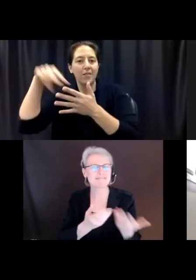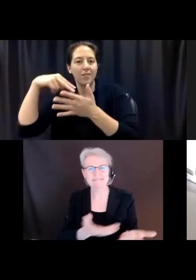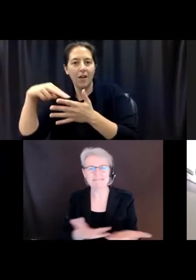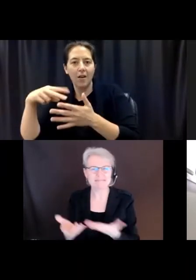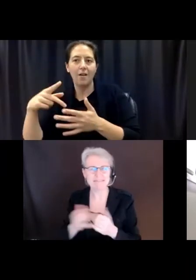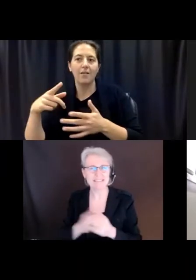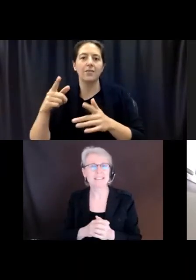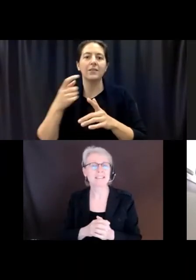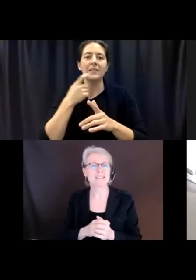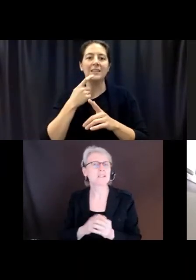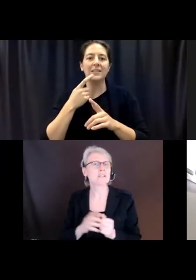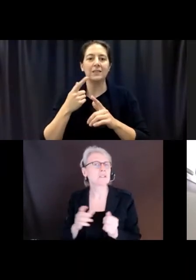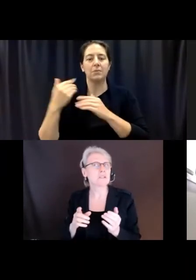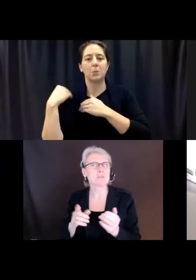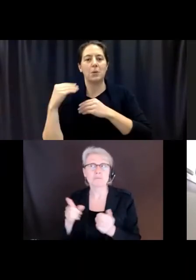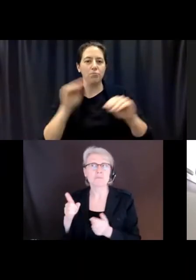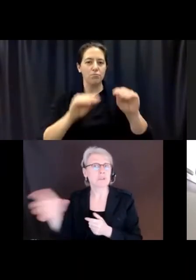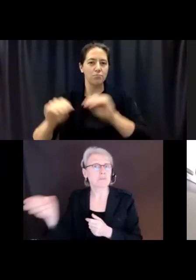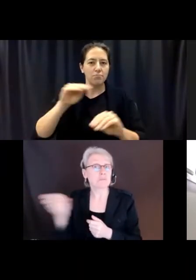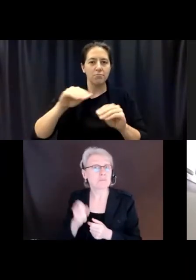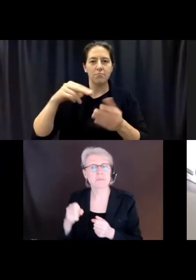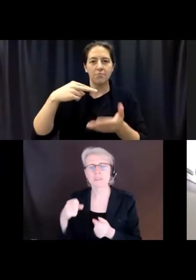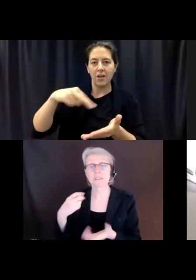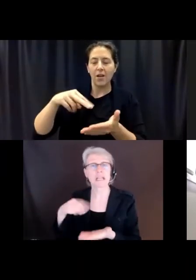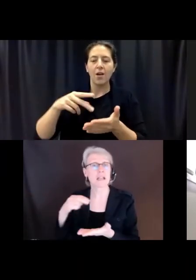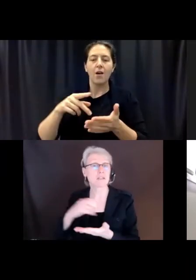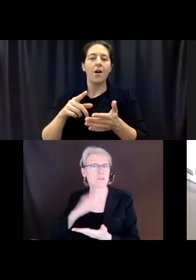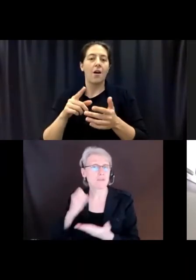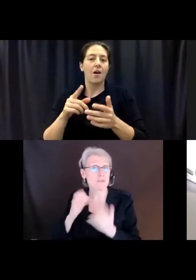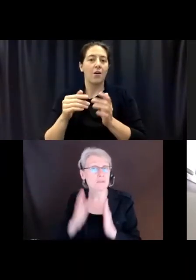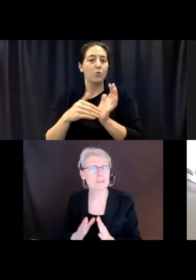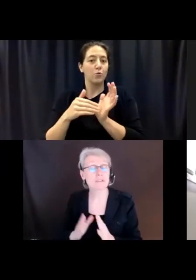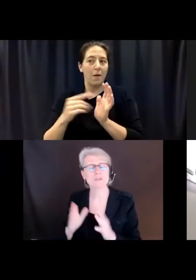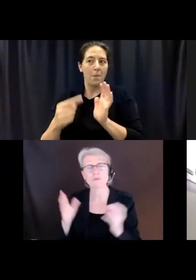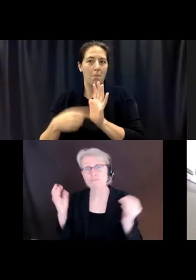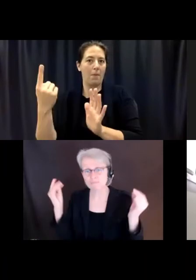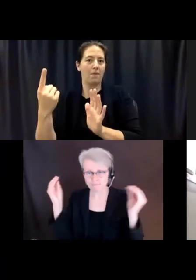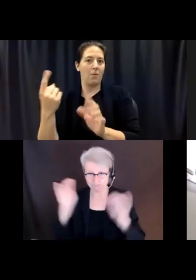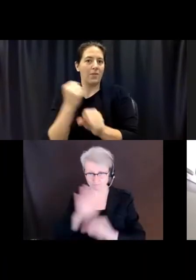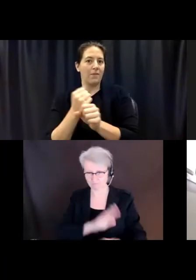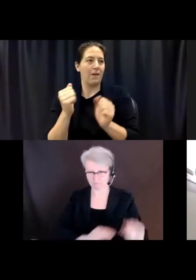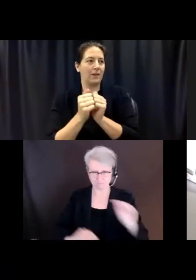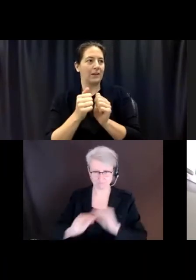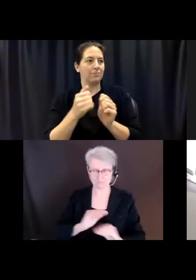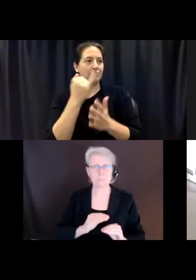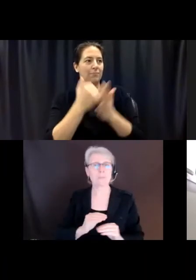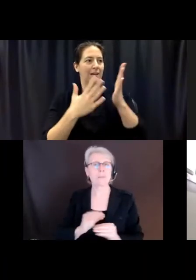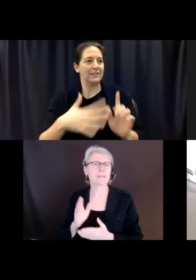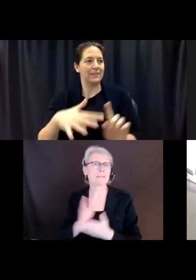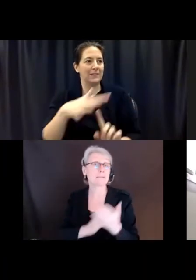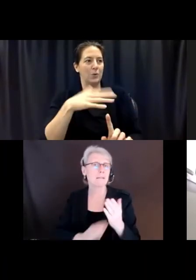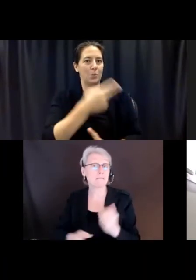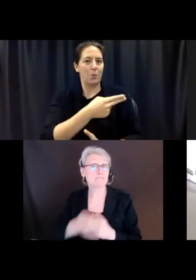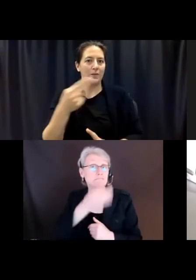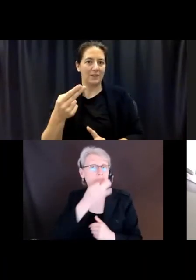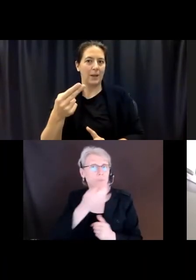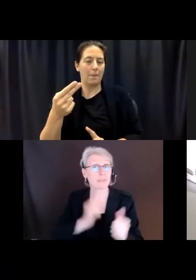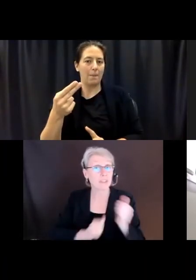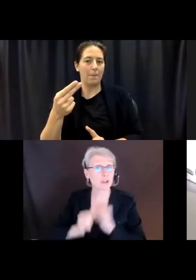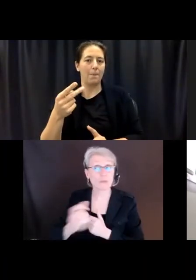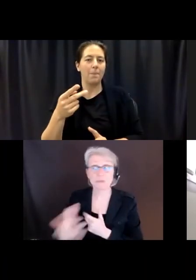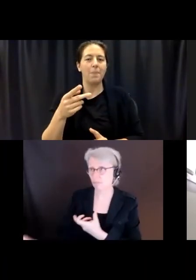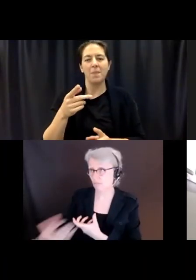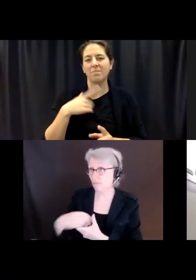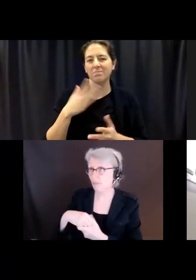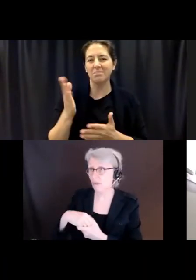CHOREOGRAPHERS, SOME PEOPLE THAT WORK WITH THEATRE SOMETIMES. AND OFTEN THEY HAVE NEVER